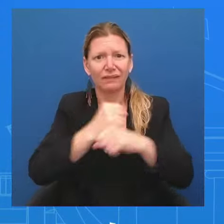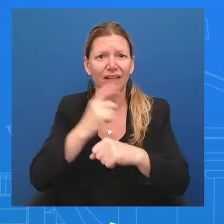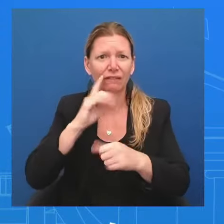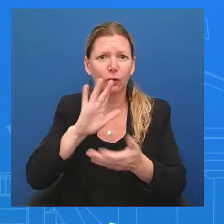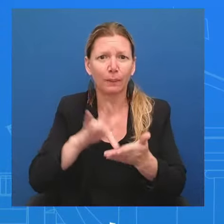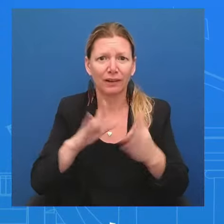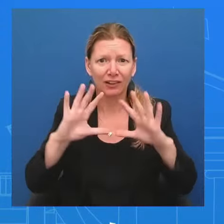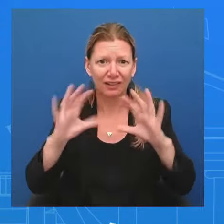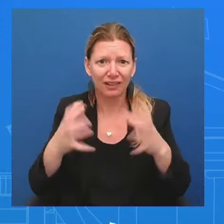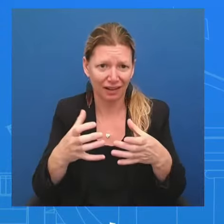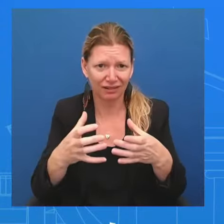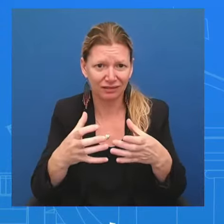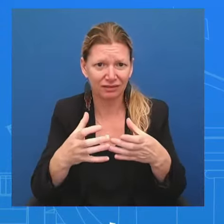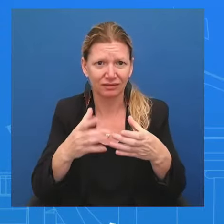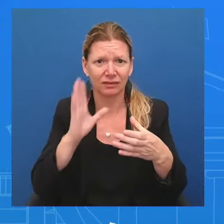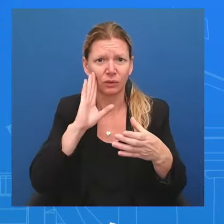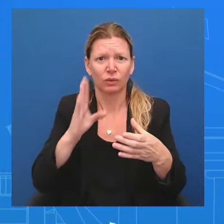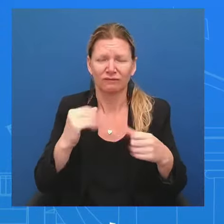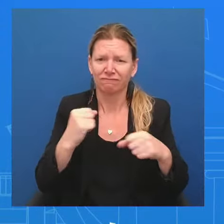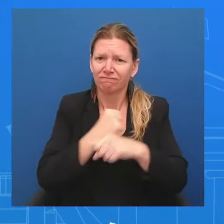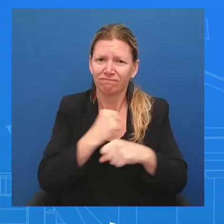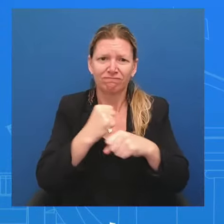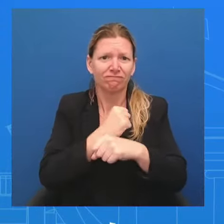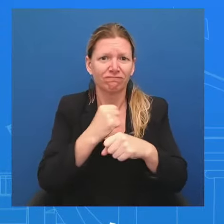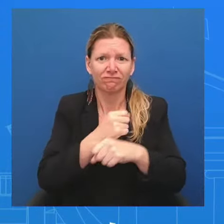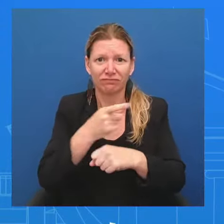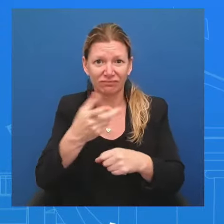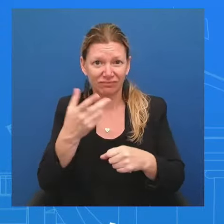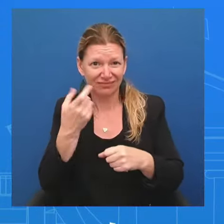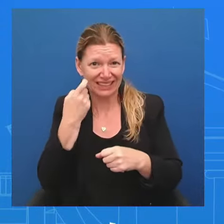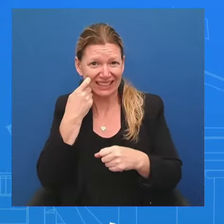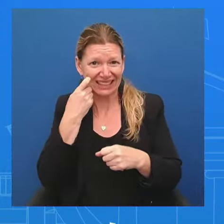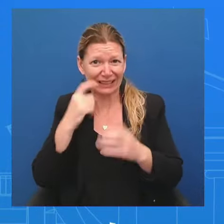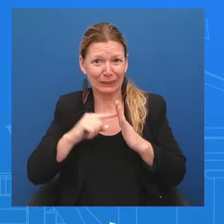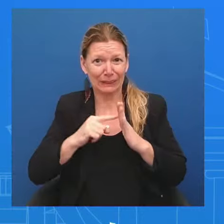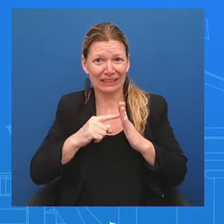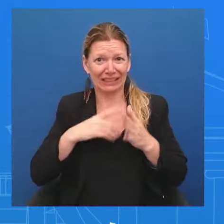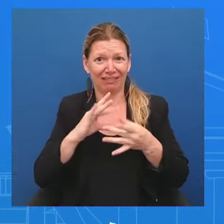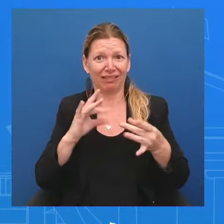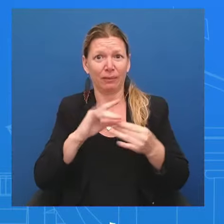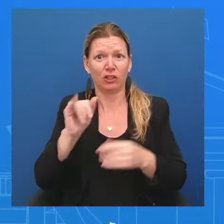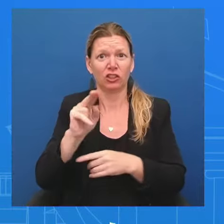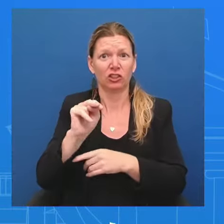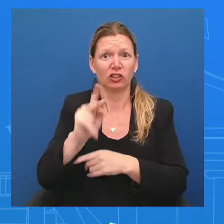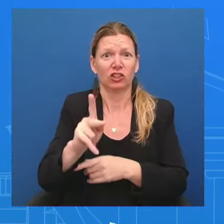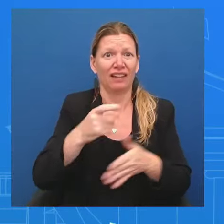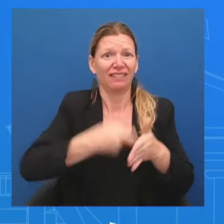And he's going to continue to fight and to make sure that corporation greed